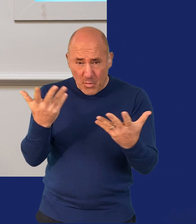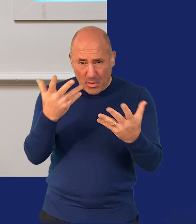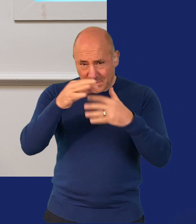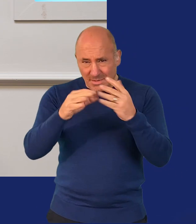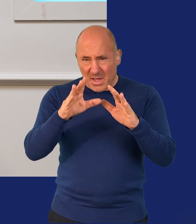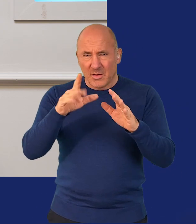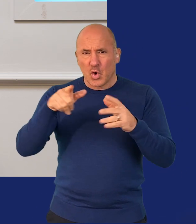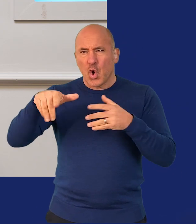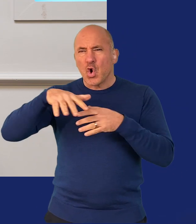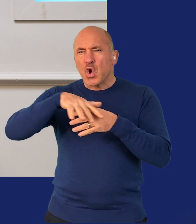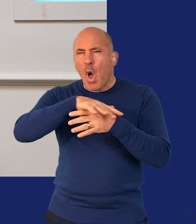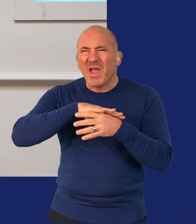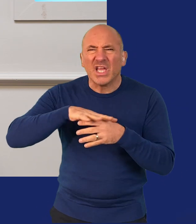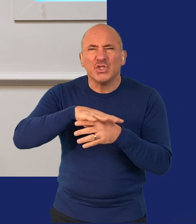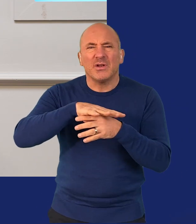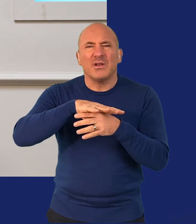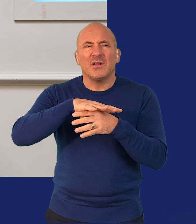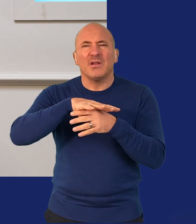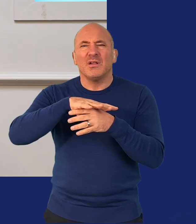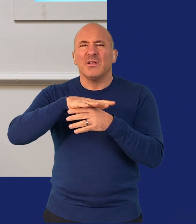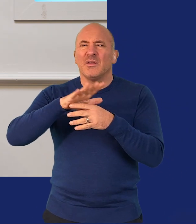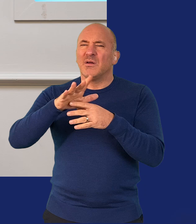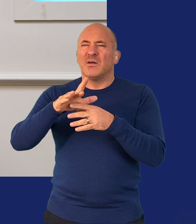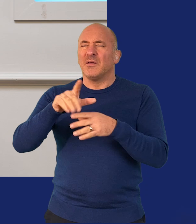So they, part of the reason they chose that location was that, um,